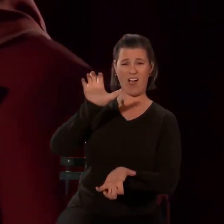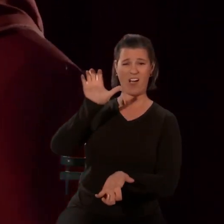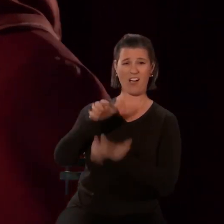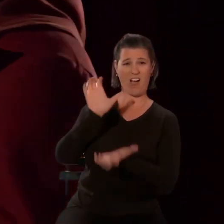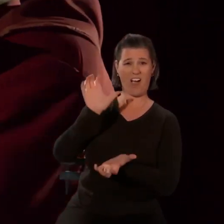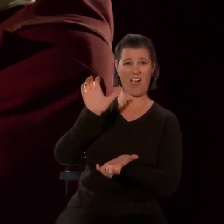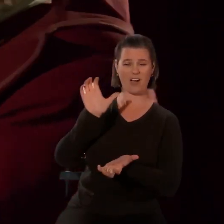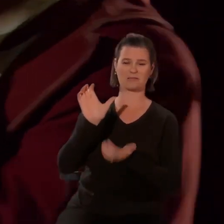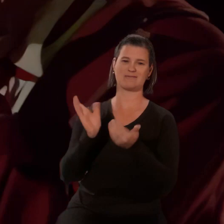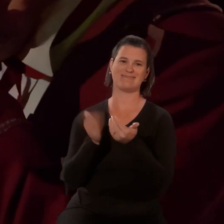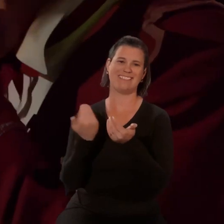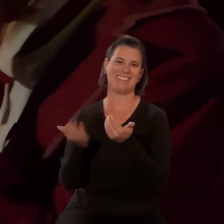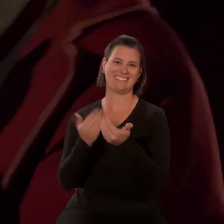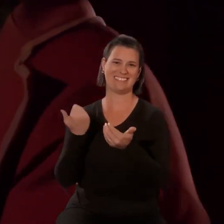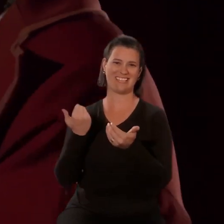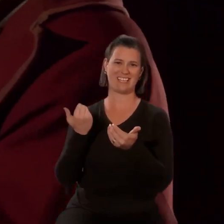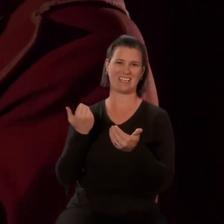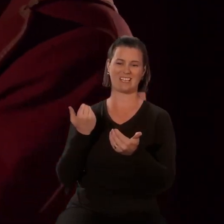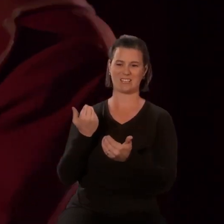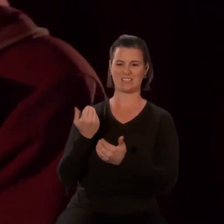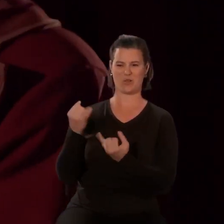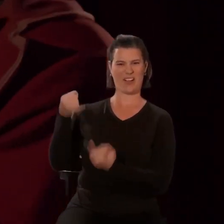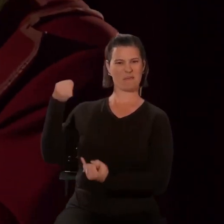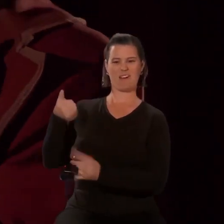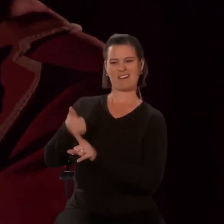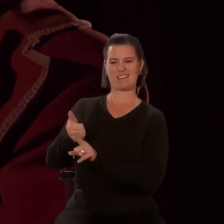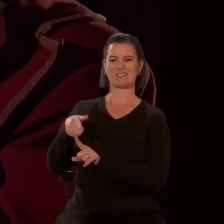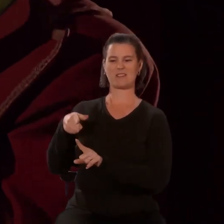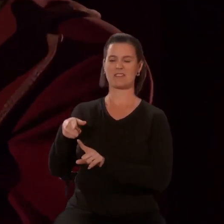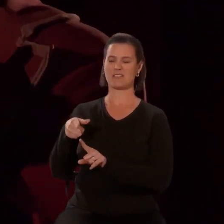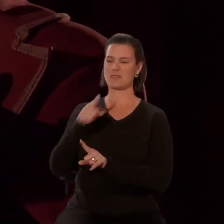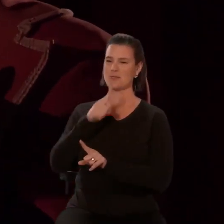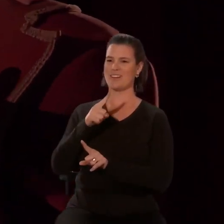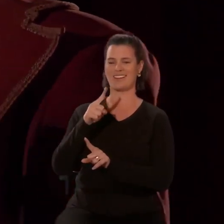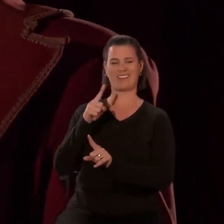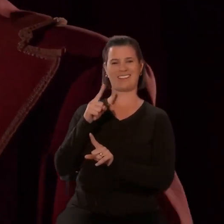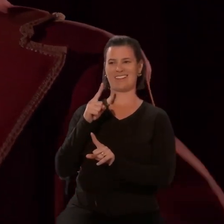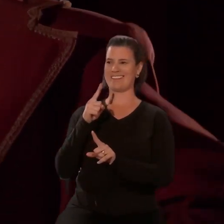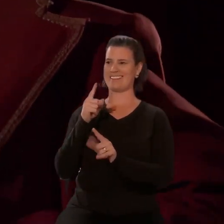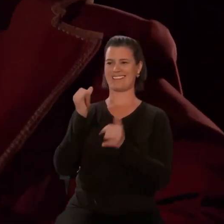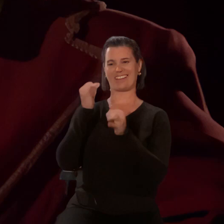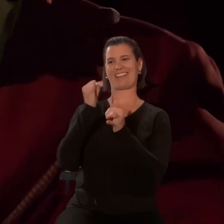This kind of thing put old Ichabod in a frazzled state of mind, which was the idea.